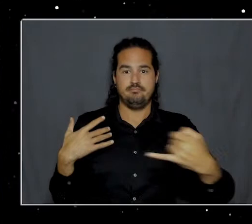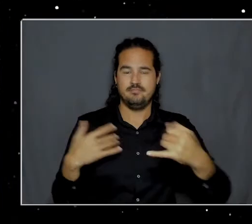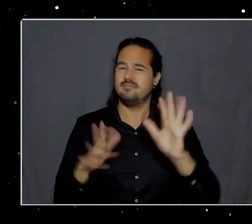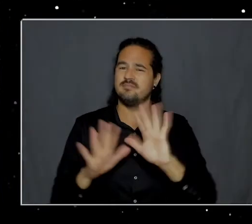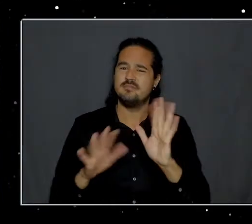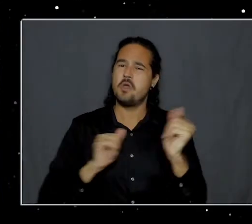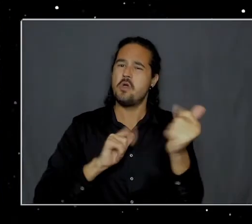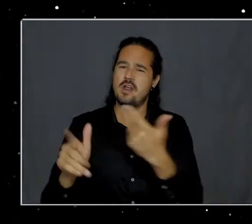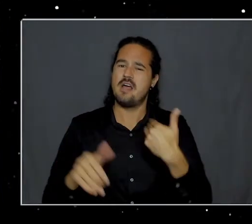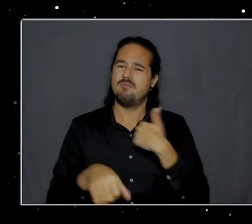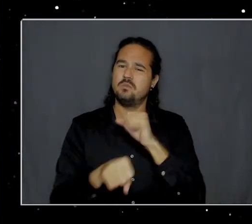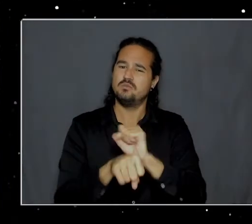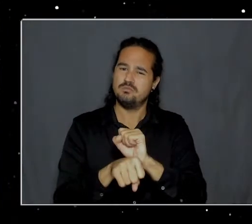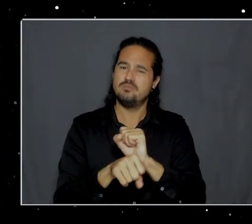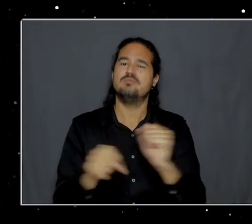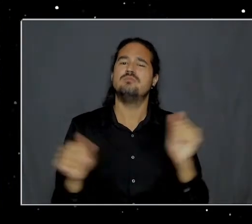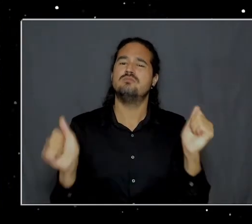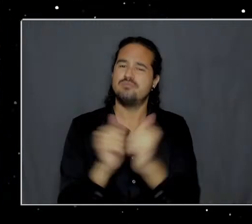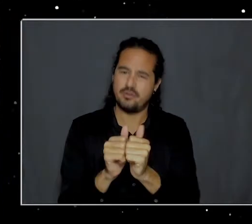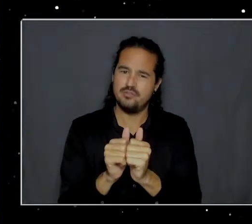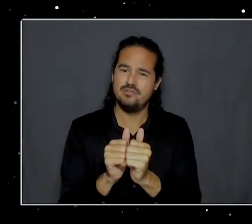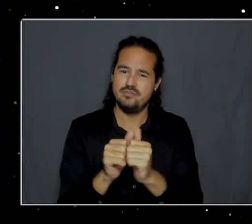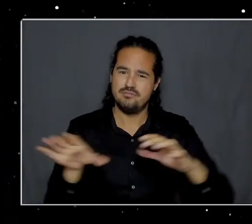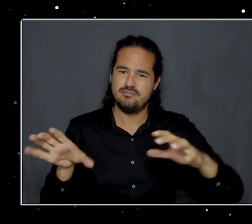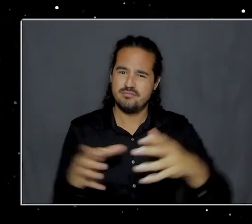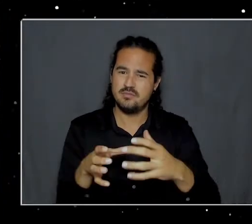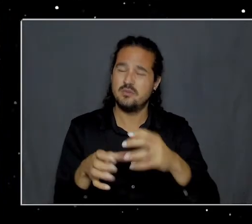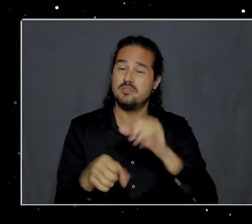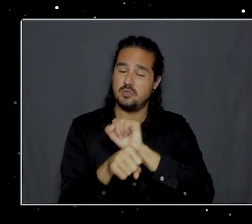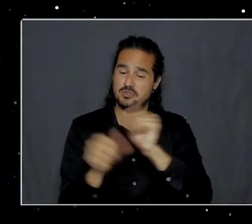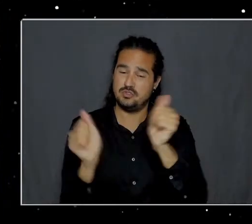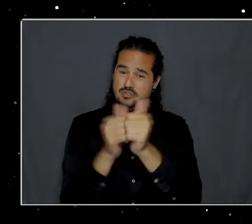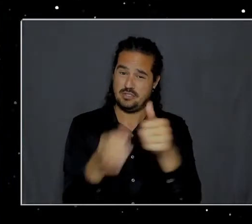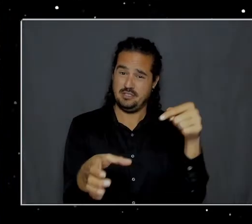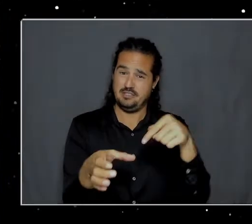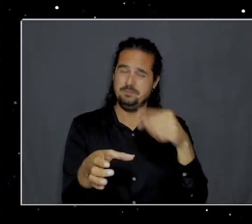WORLD WHICH WE ALL BELONG. WE CO-CREATE IT.